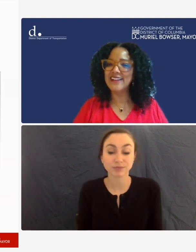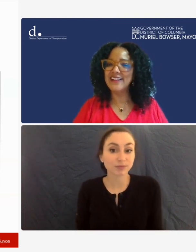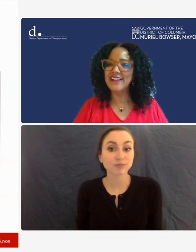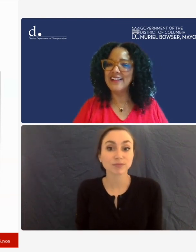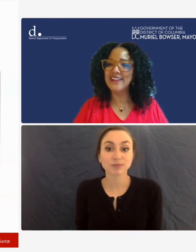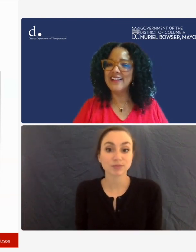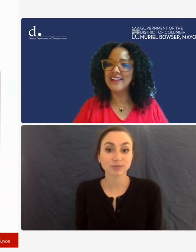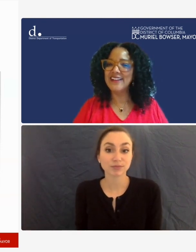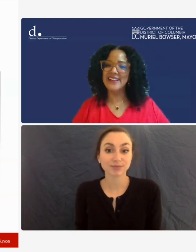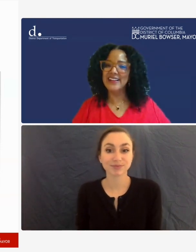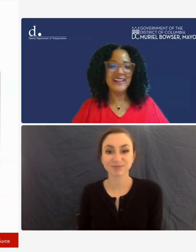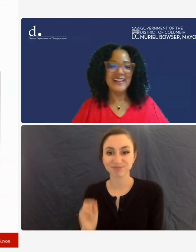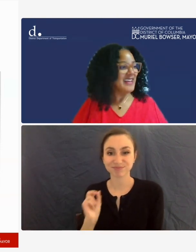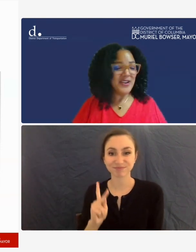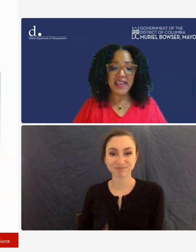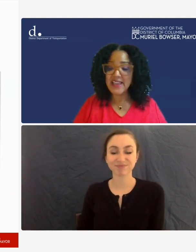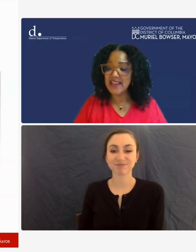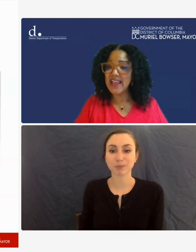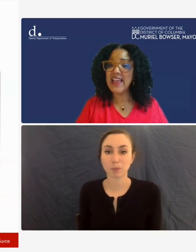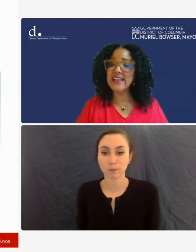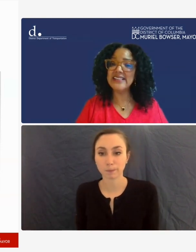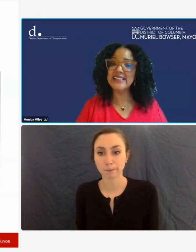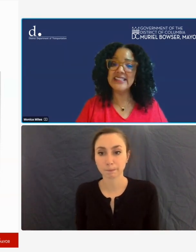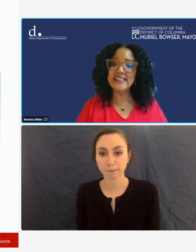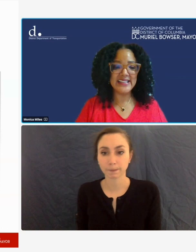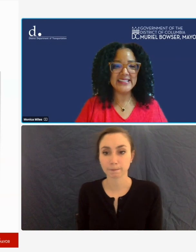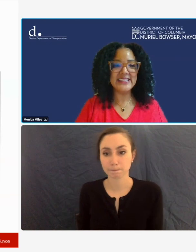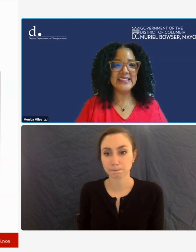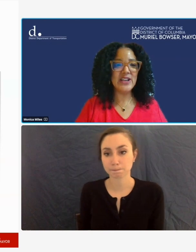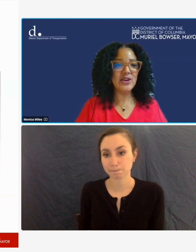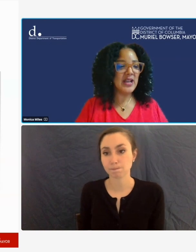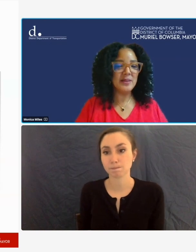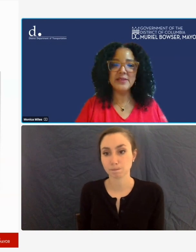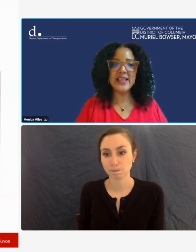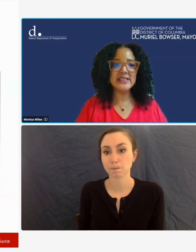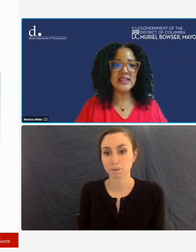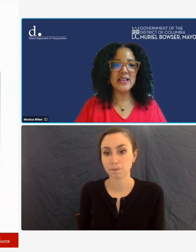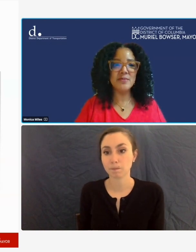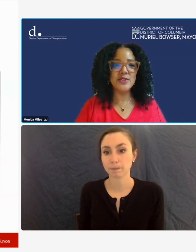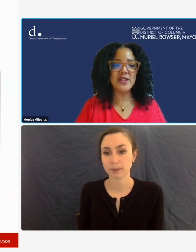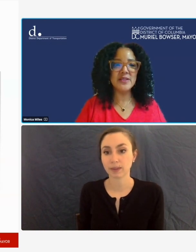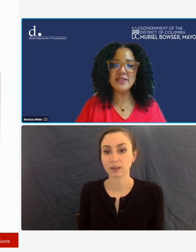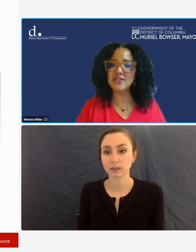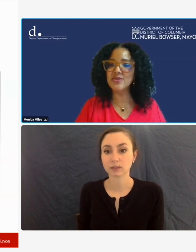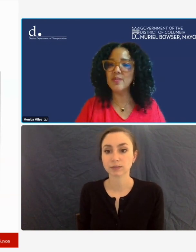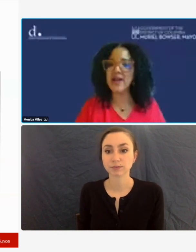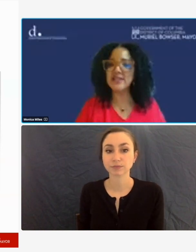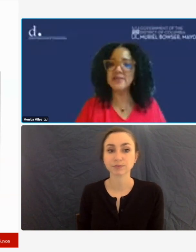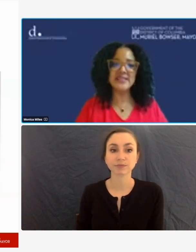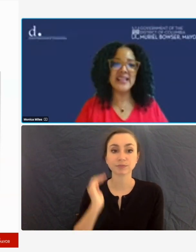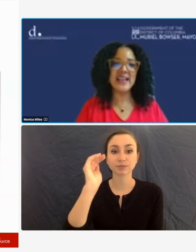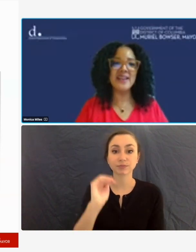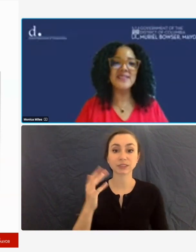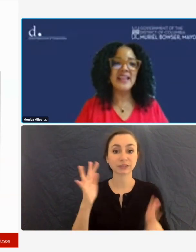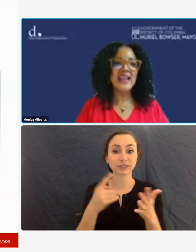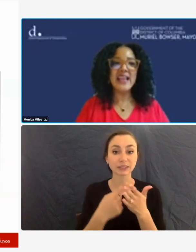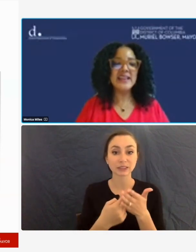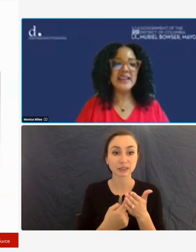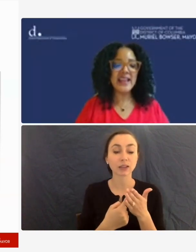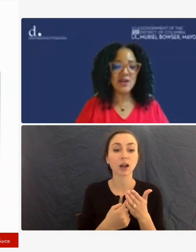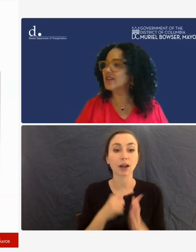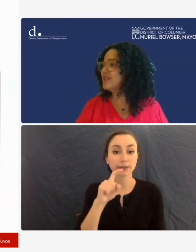okay okay excellent so um next um we talked about the toolbox must-haves and now we're going to do